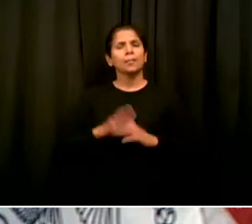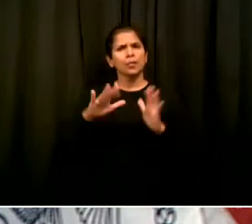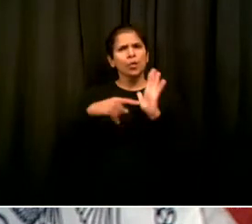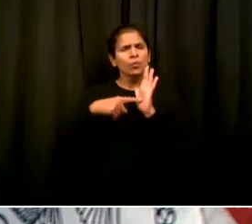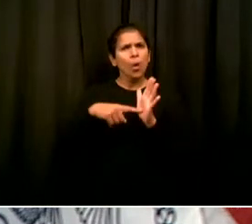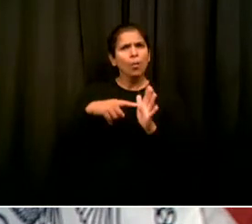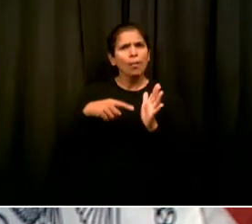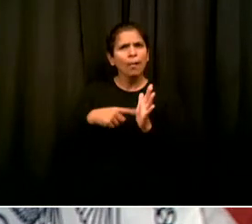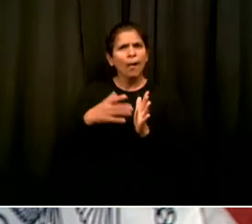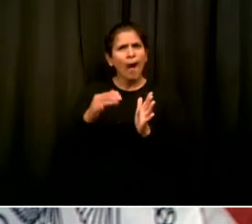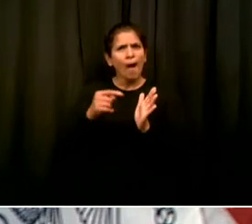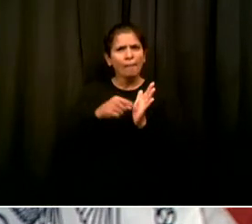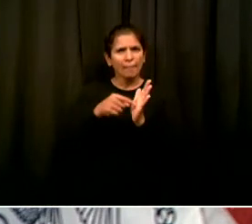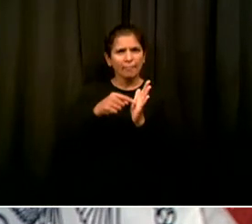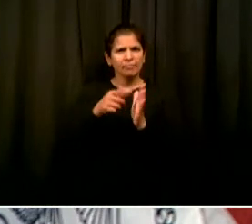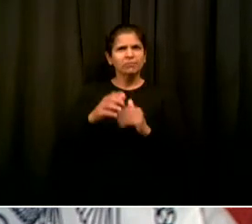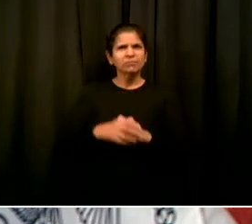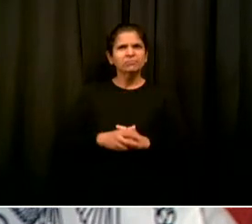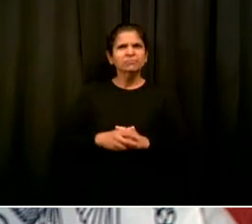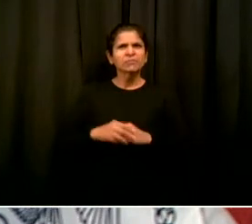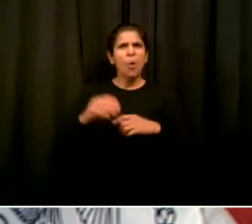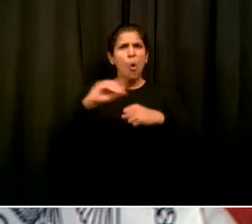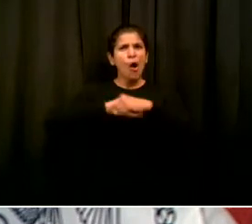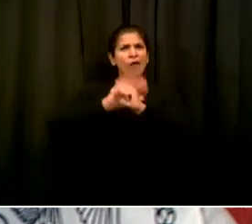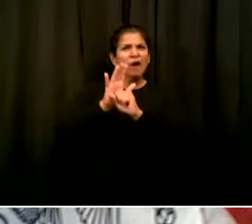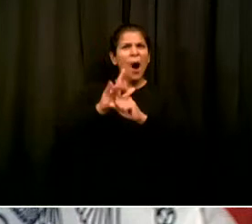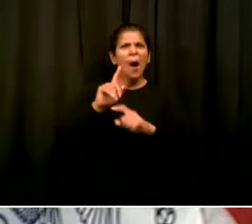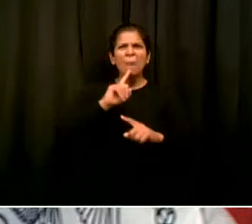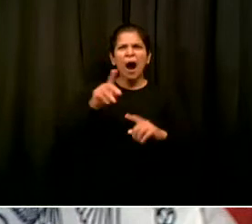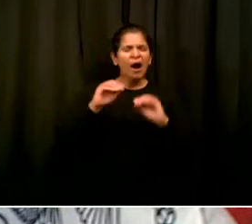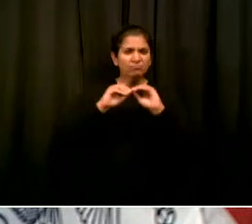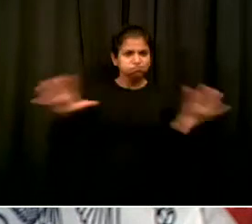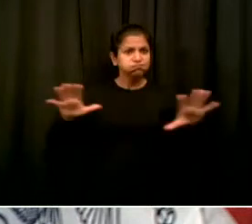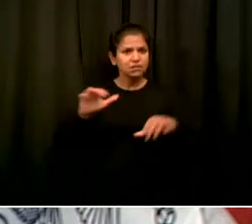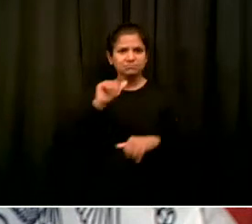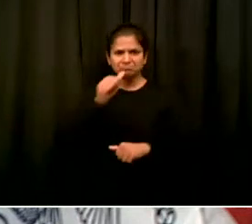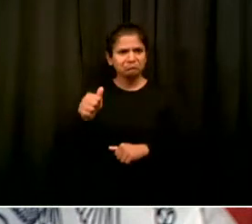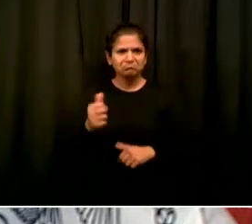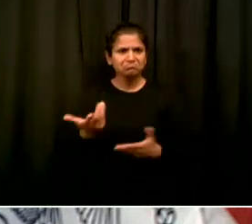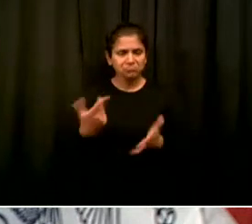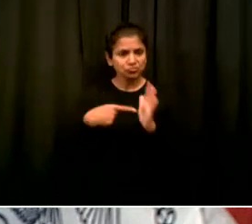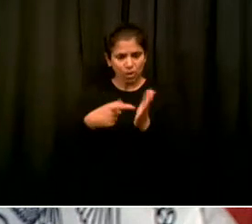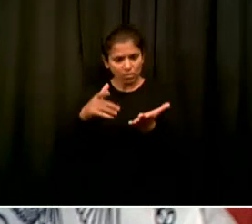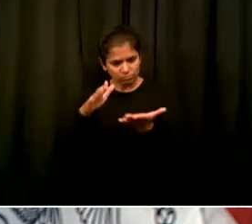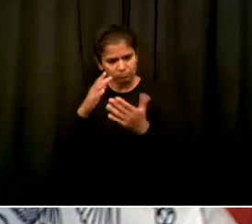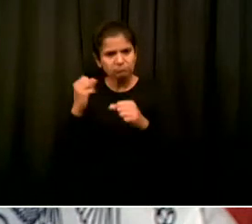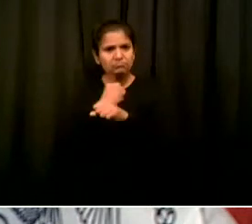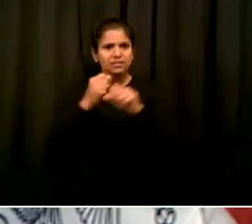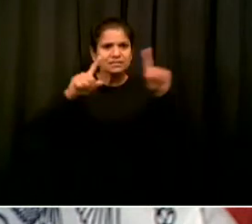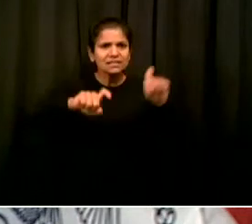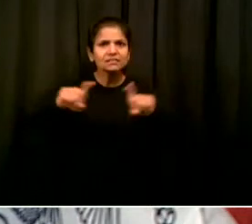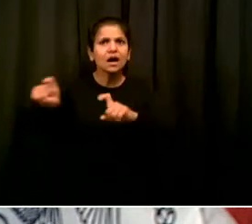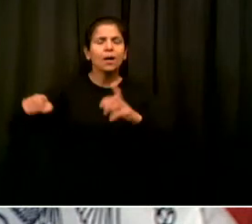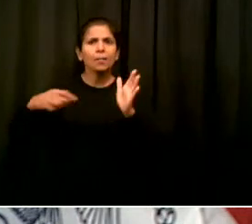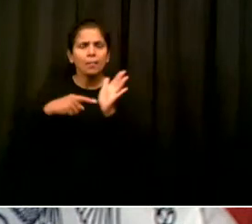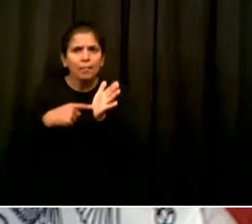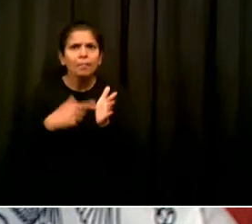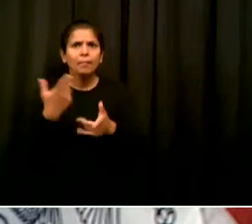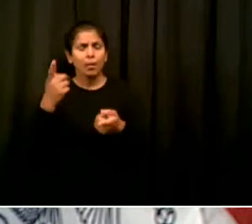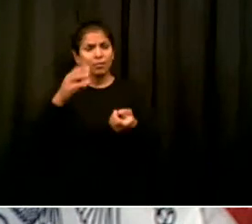TRANSMISSION, PARTICULARLY ELEMENTARY SCHOOLS, ARE YOU GIVING ANY THOUGHT TO INCREASING THE